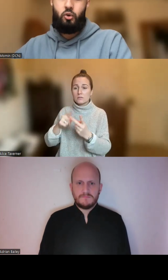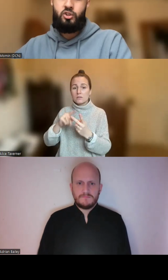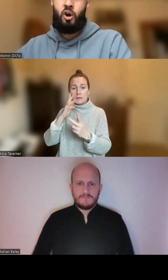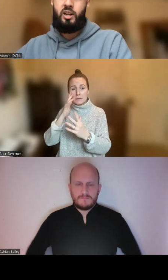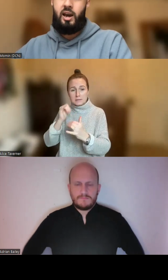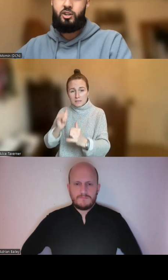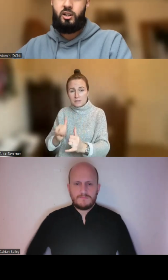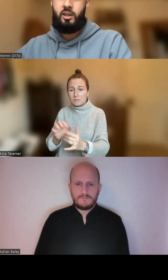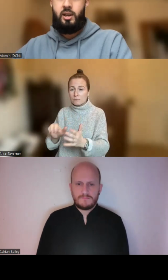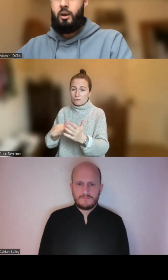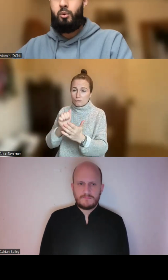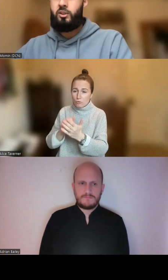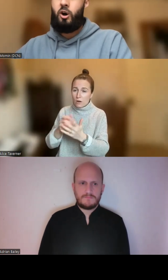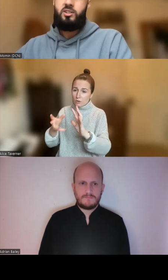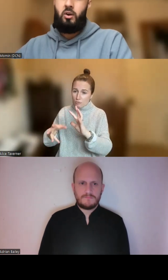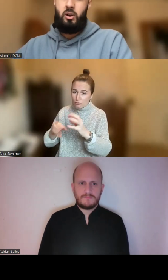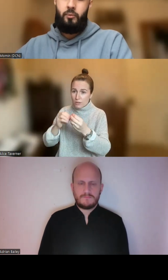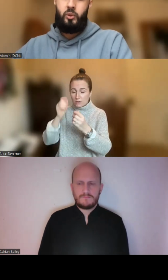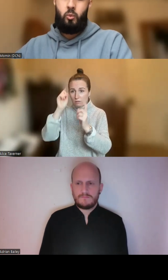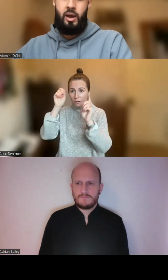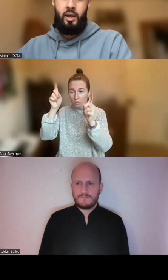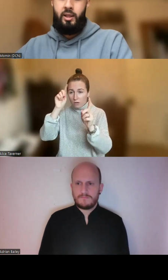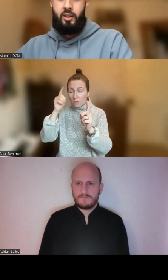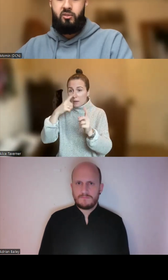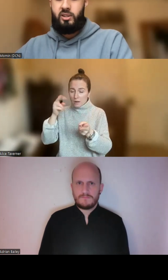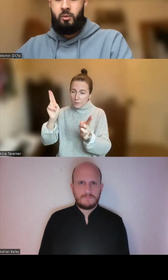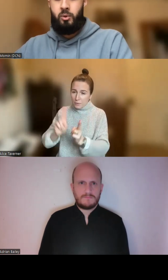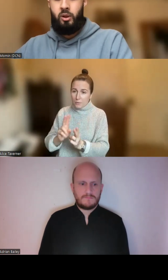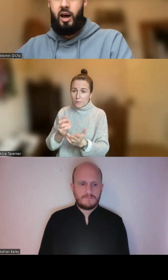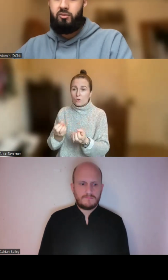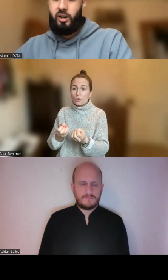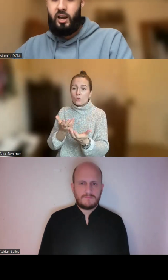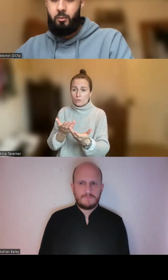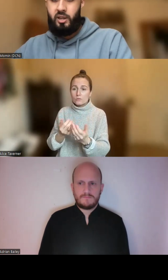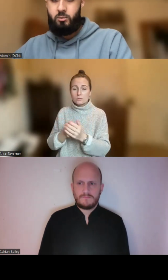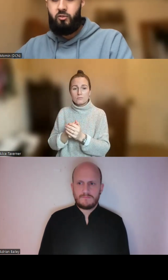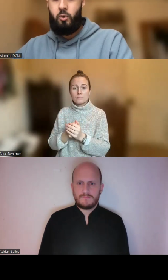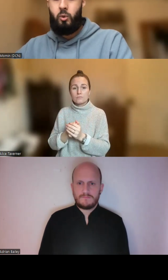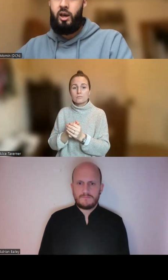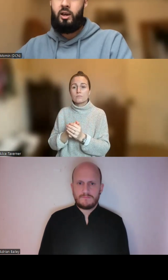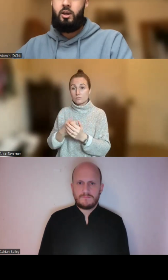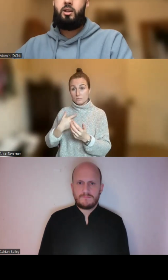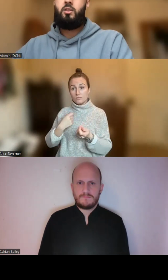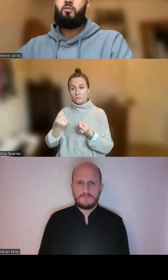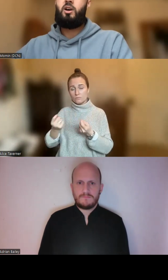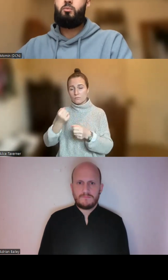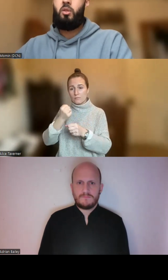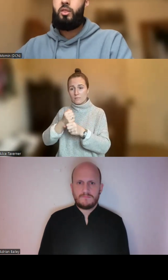you can start to actually bring the cost down a lot where for example, I've run campaigns before where the first month